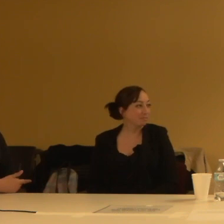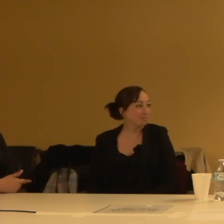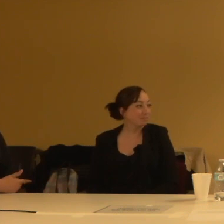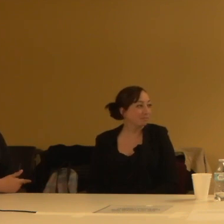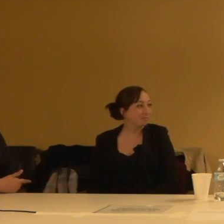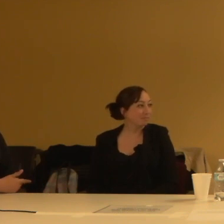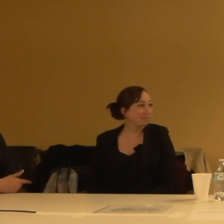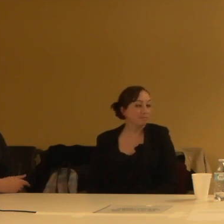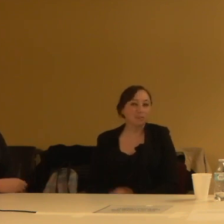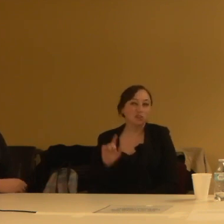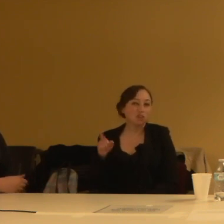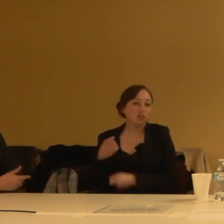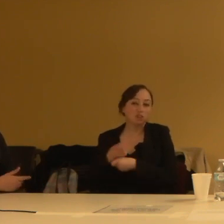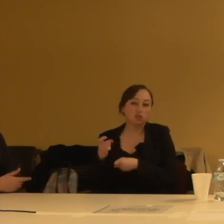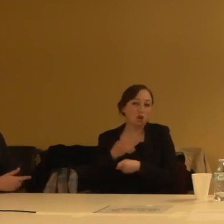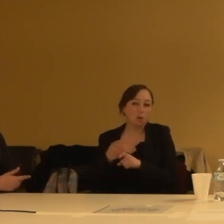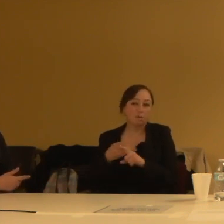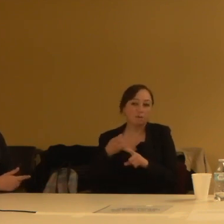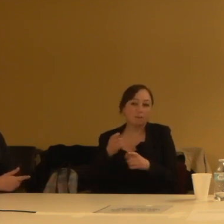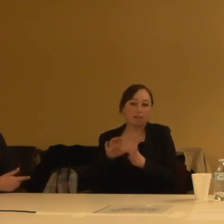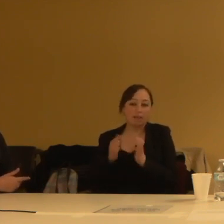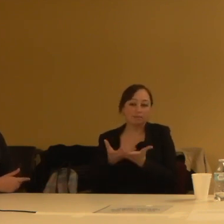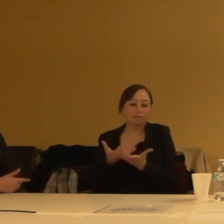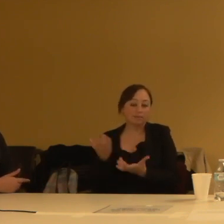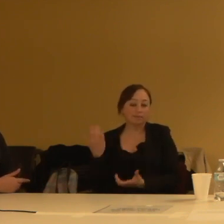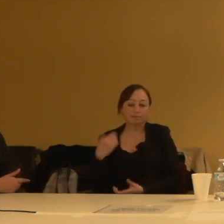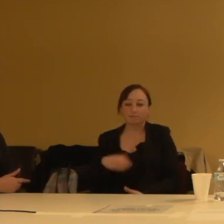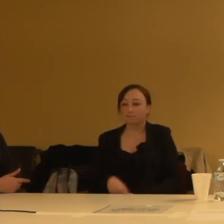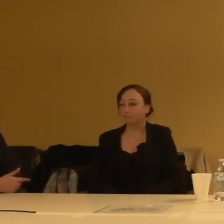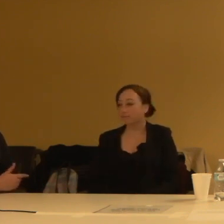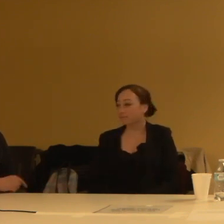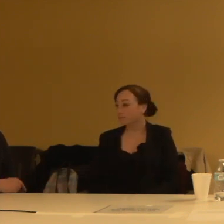It's just a running joke, yeah.